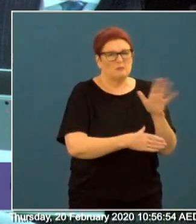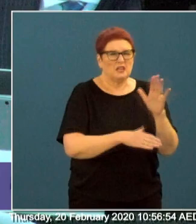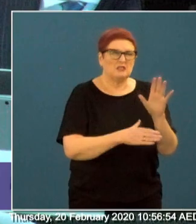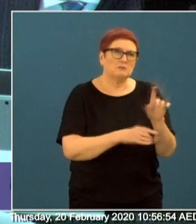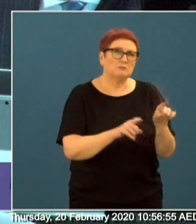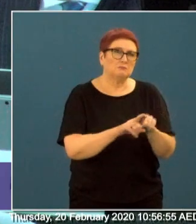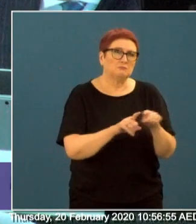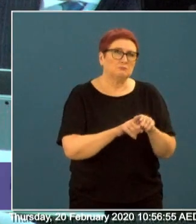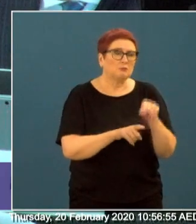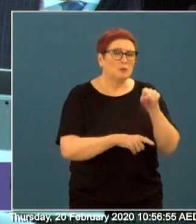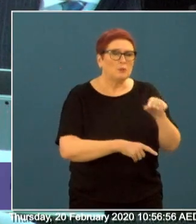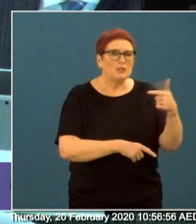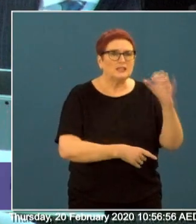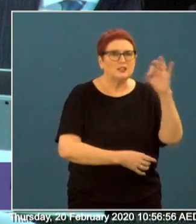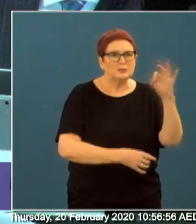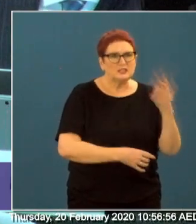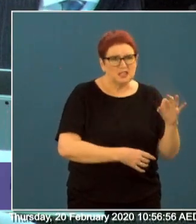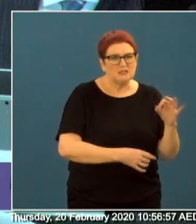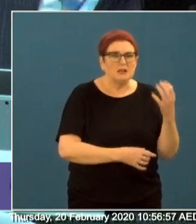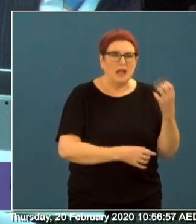are estimated to be on the autism spectrum.